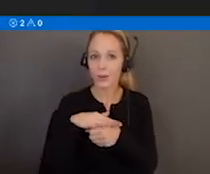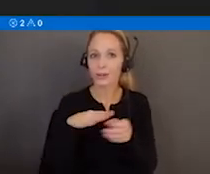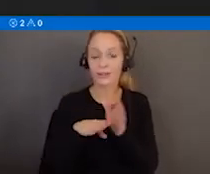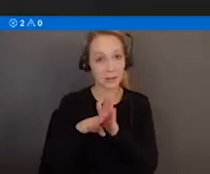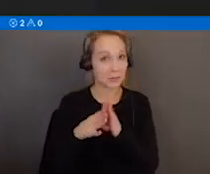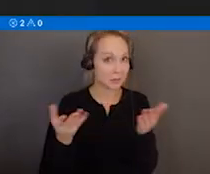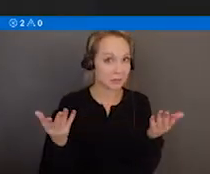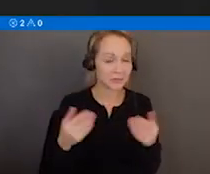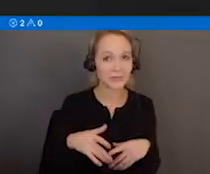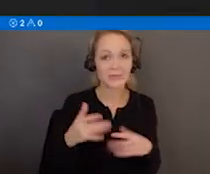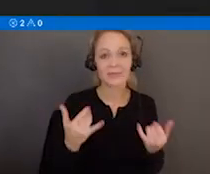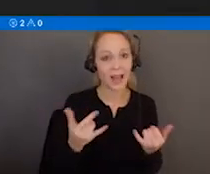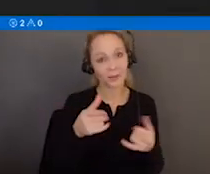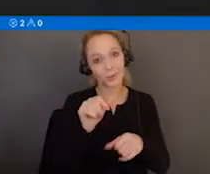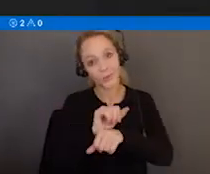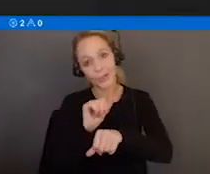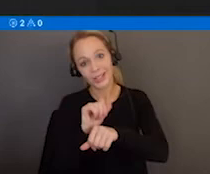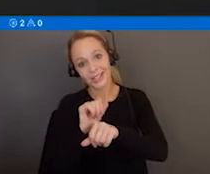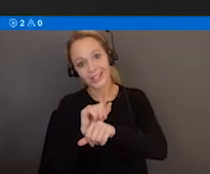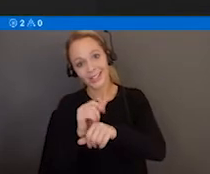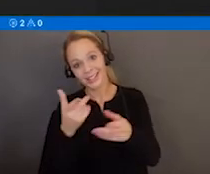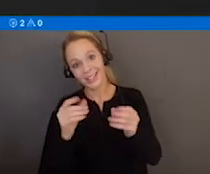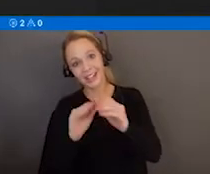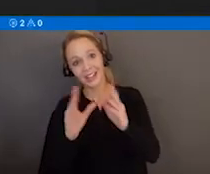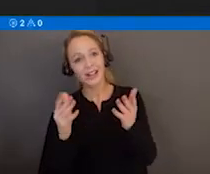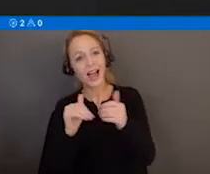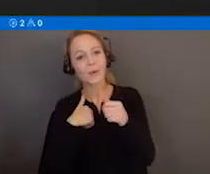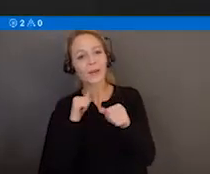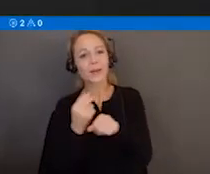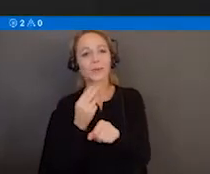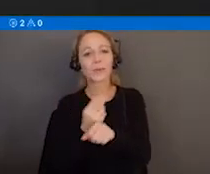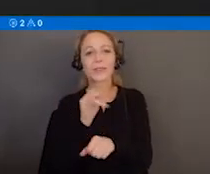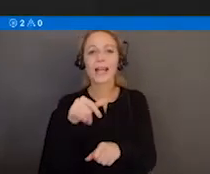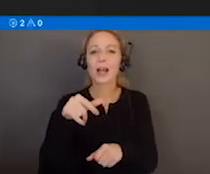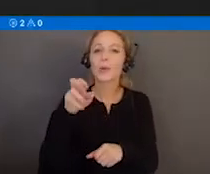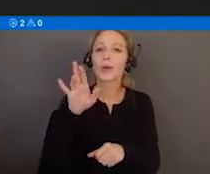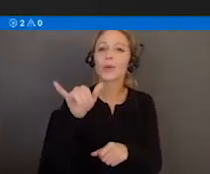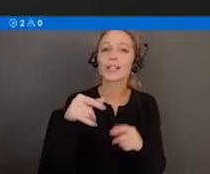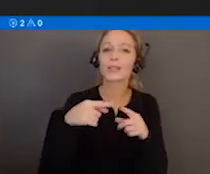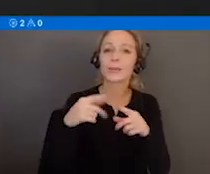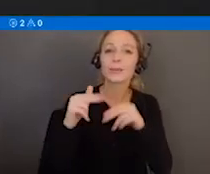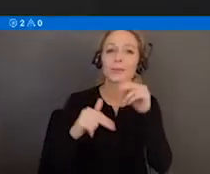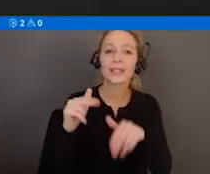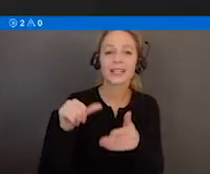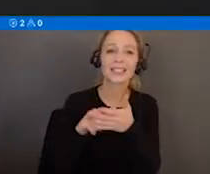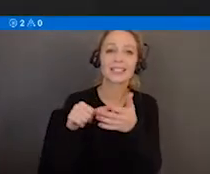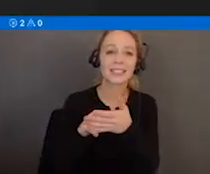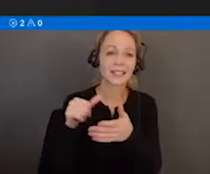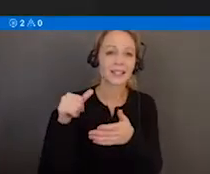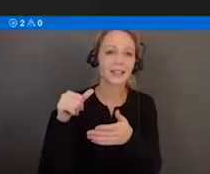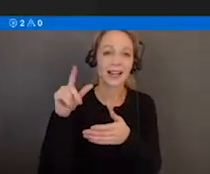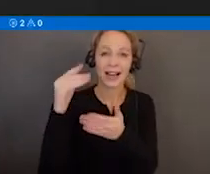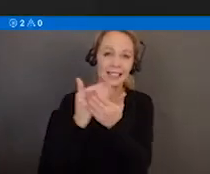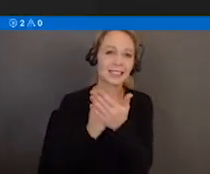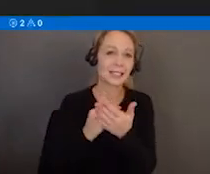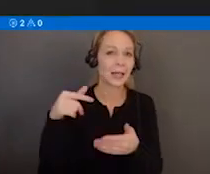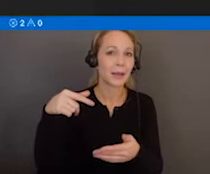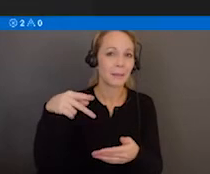GraphQL PLUG-IN FOR OUR DEVELOPMENT. HOW CAN WE USE THIS QUERY TO BUILD A LISTING PAGE?